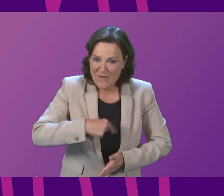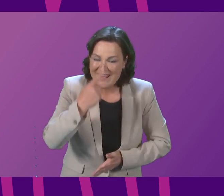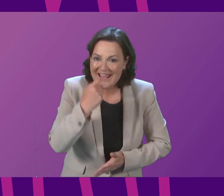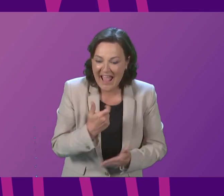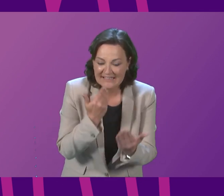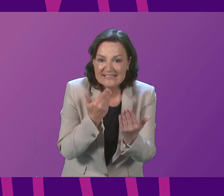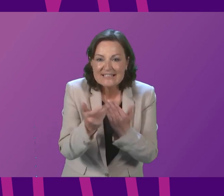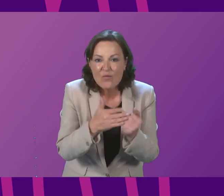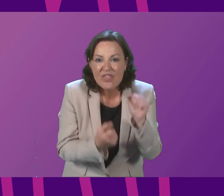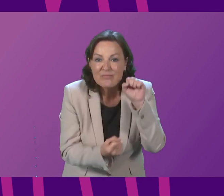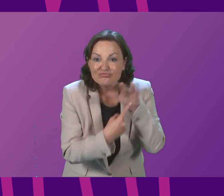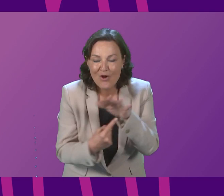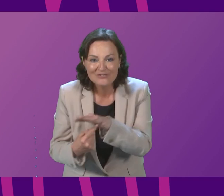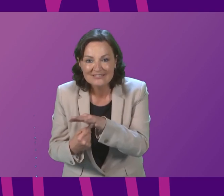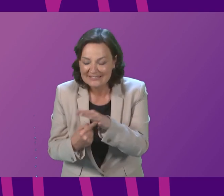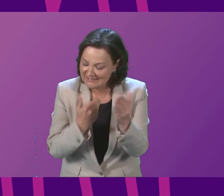people and deal with those challenges.